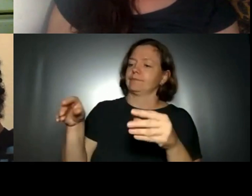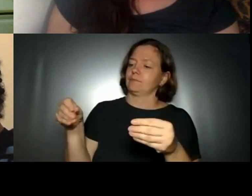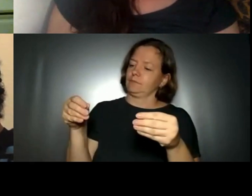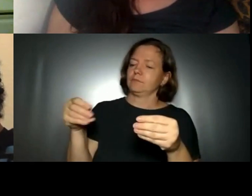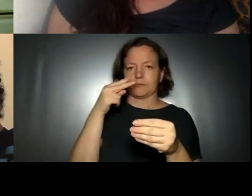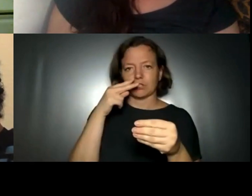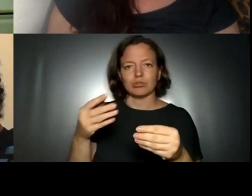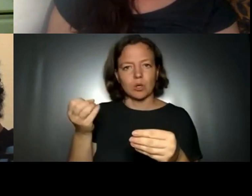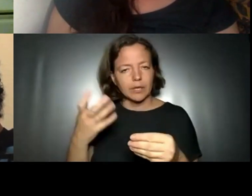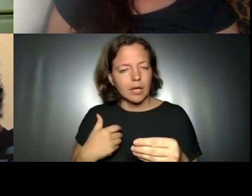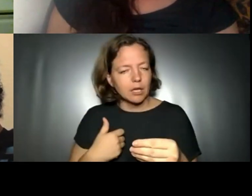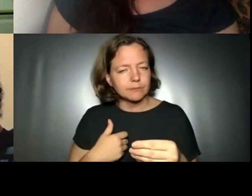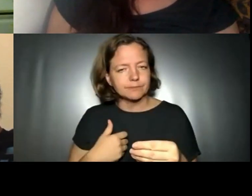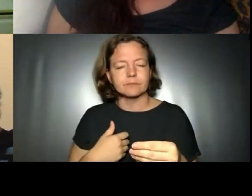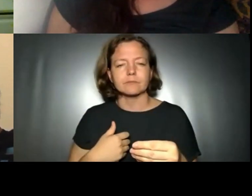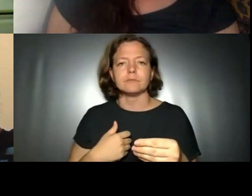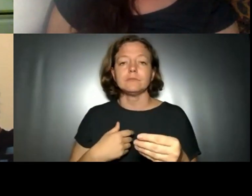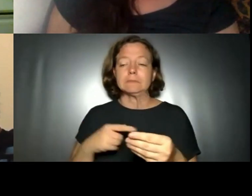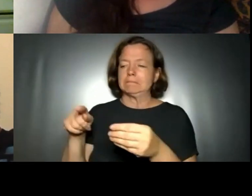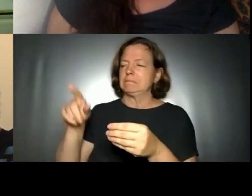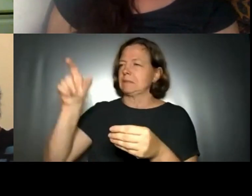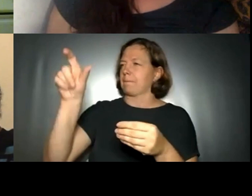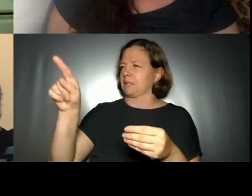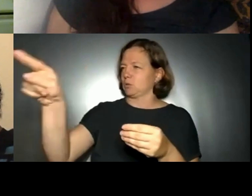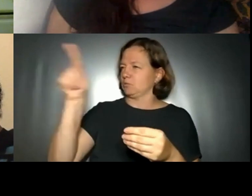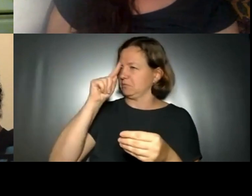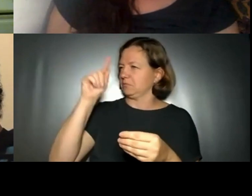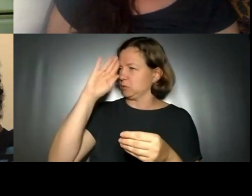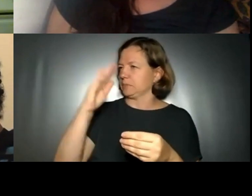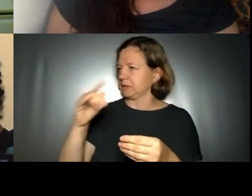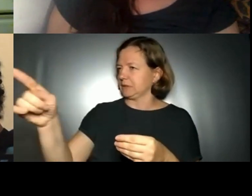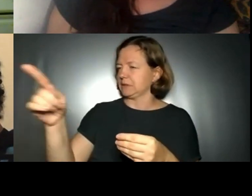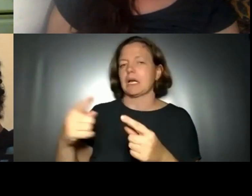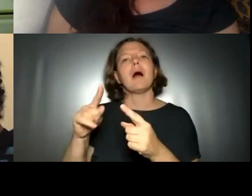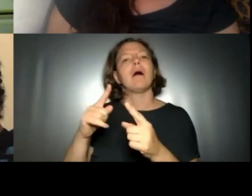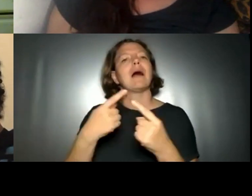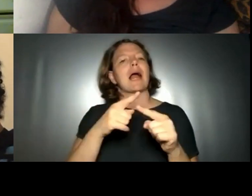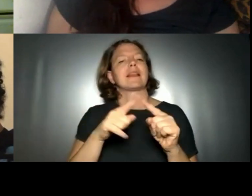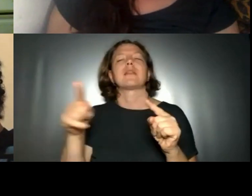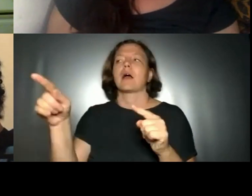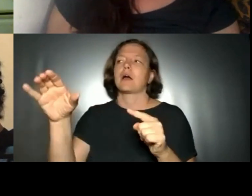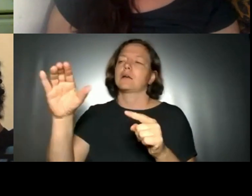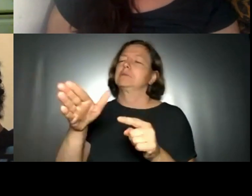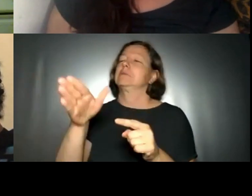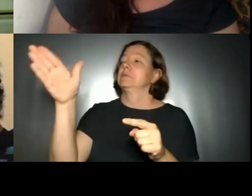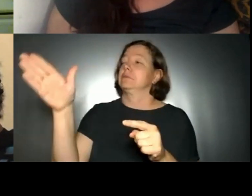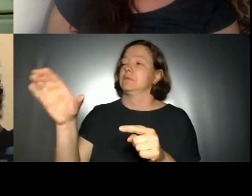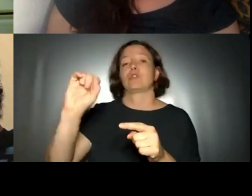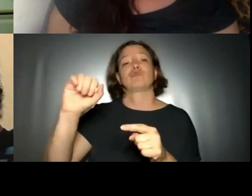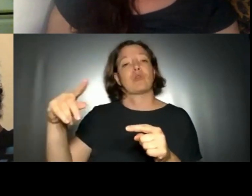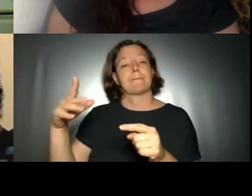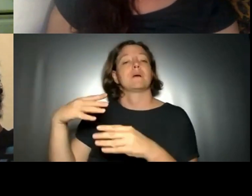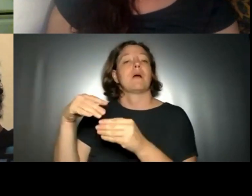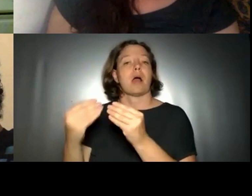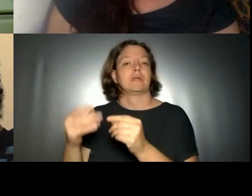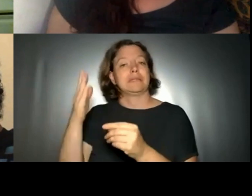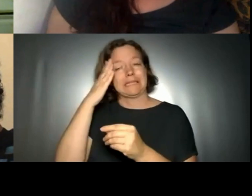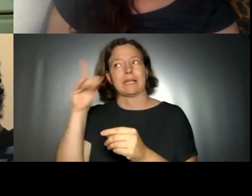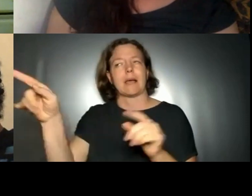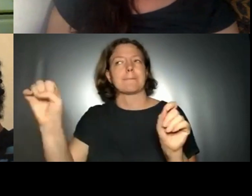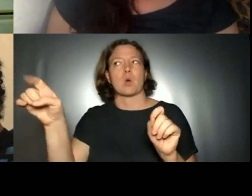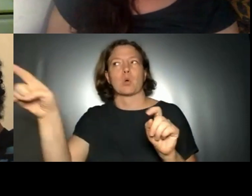"Okay, I don't know this person, but I know this other crip artist who have worked with them or might know more."